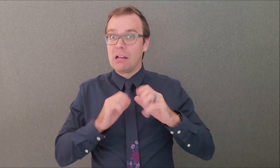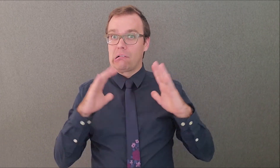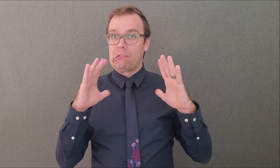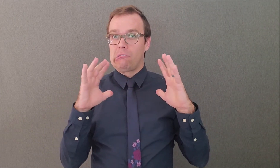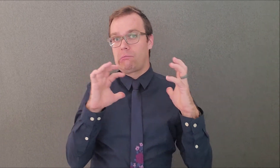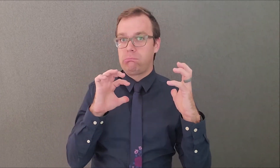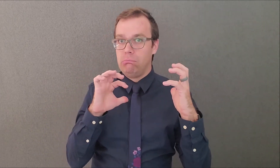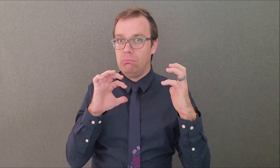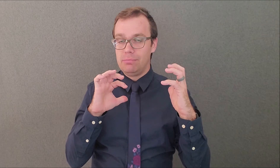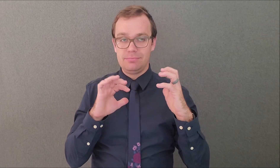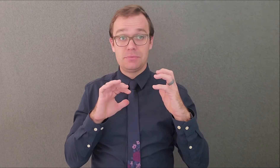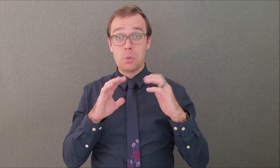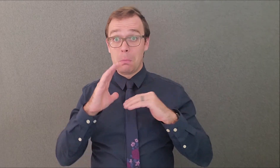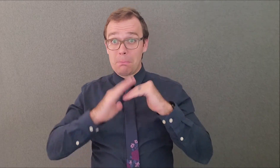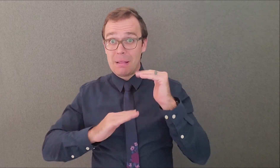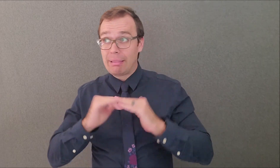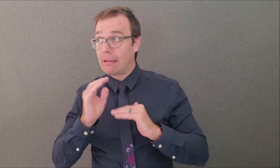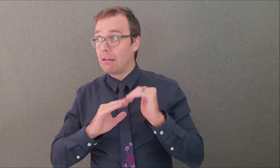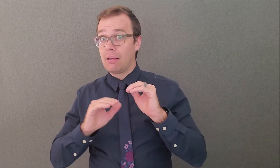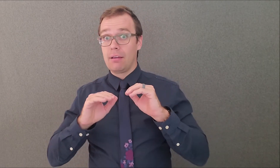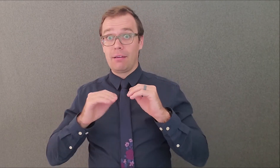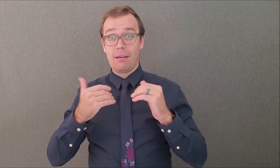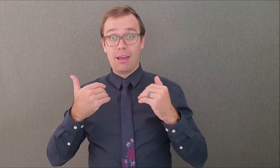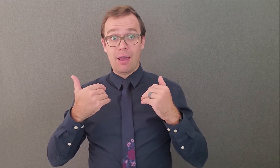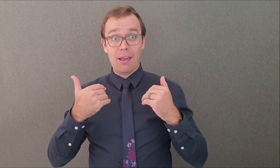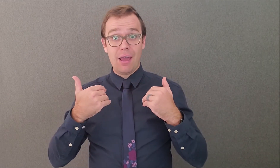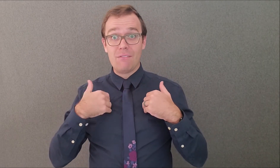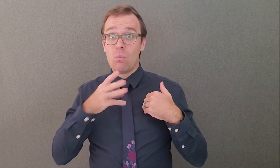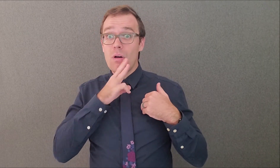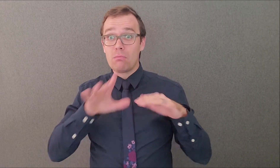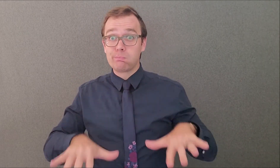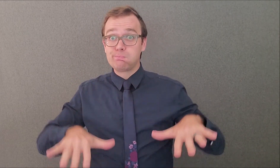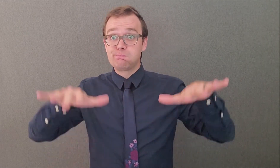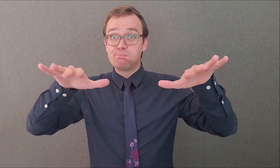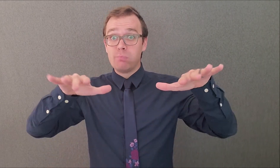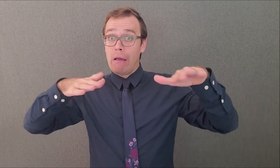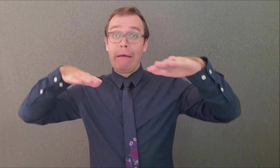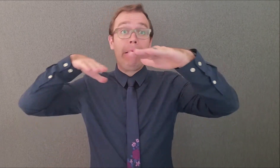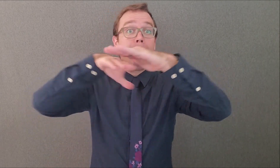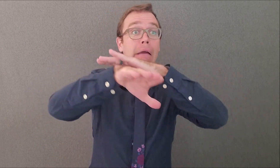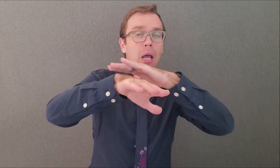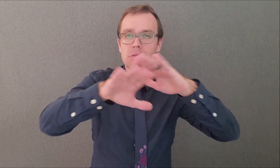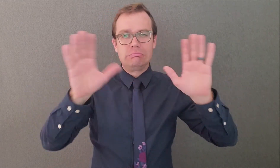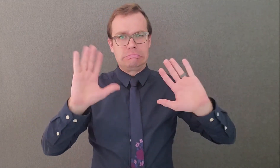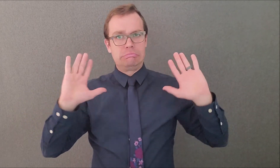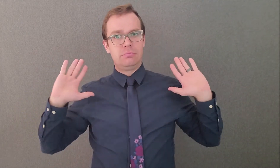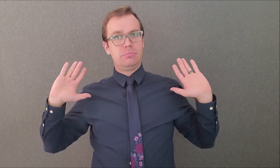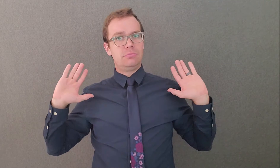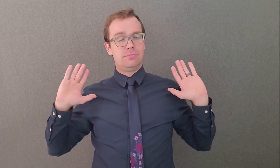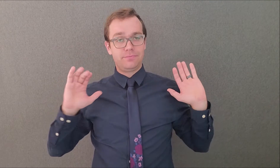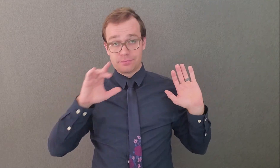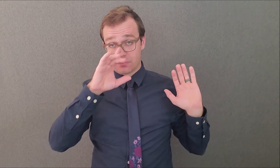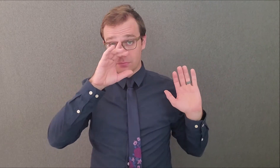Stay out of any building if it is surrounded by floodwaters. Avoid floodwaters.